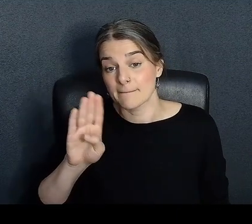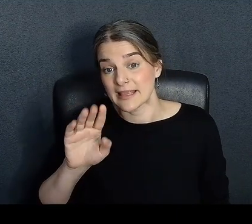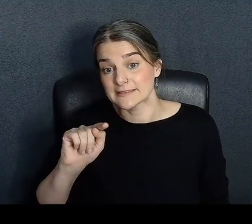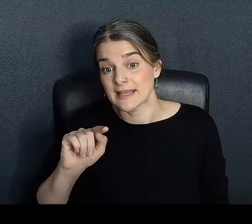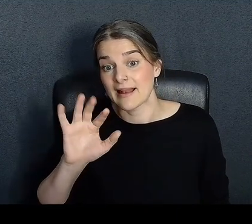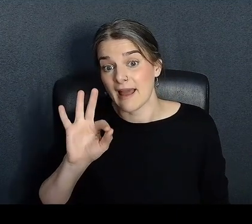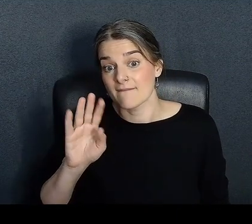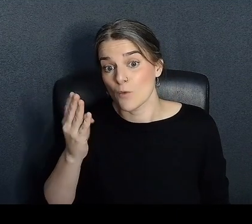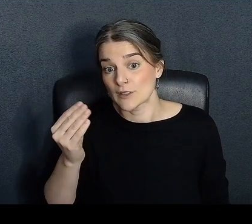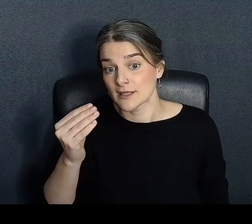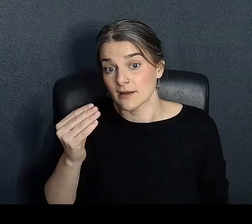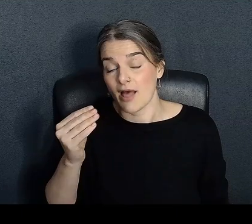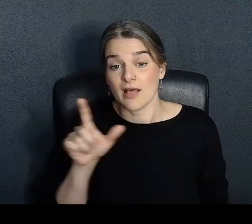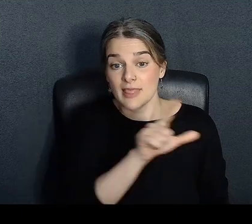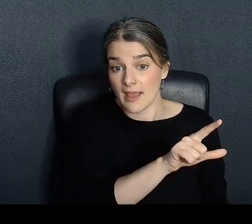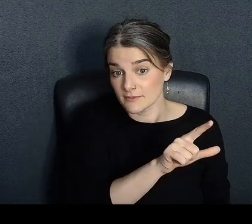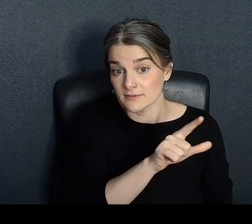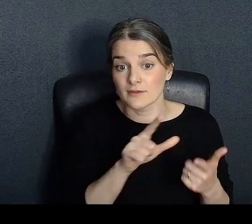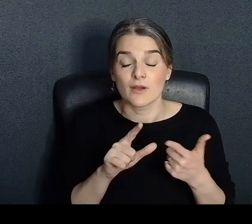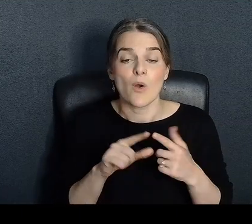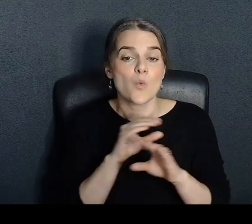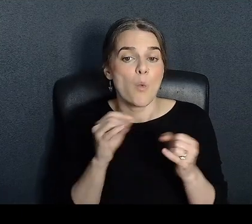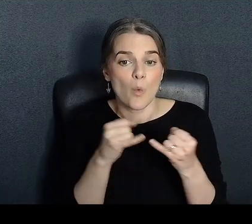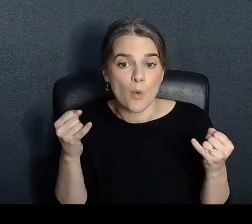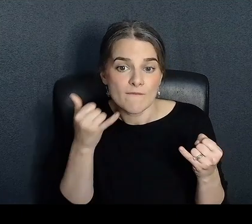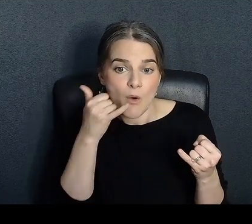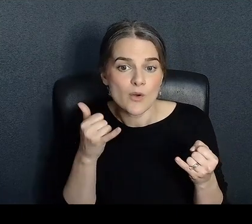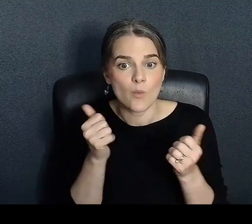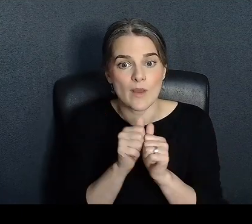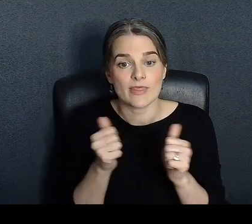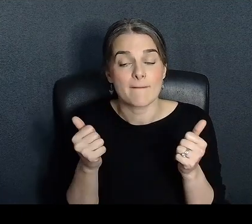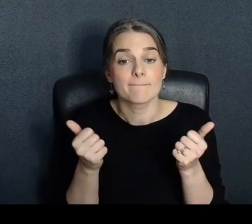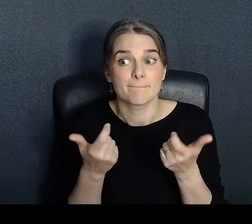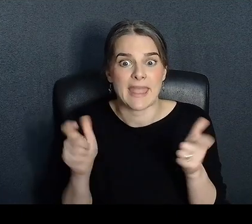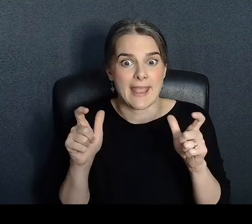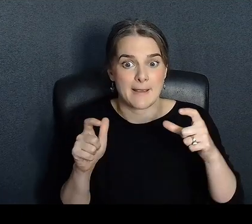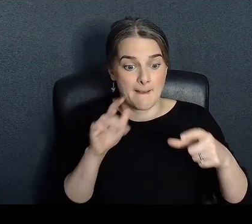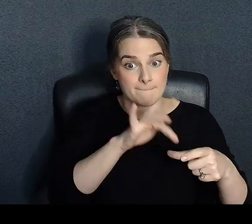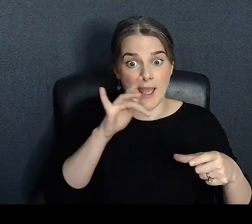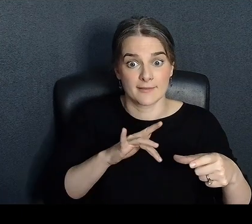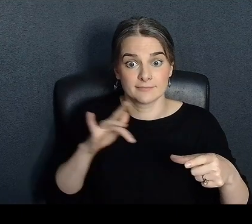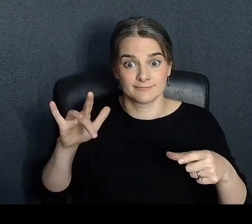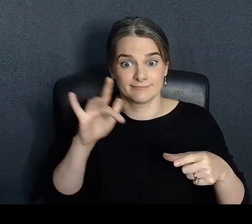It's a cordless phone with large handset buttons and also an answering machine.